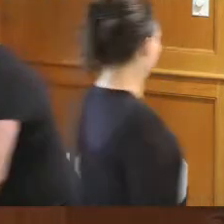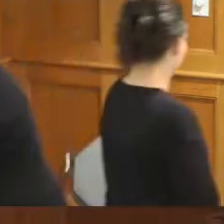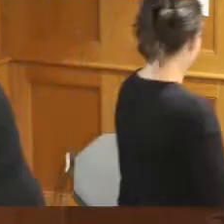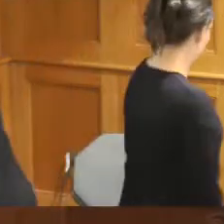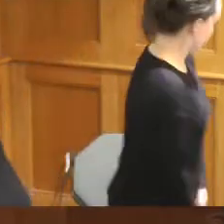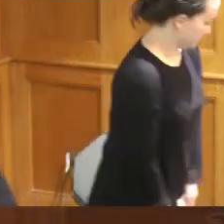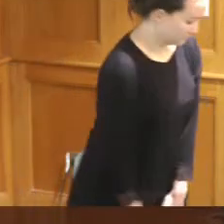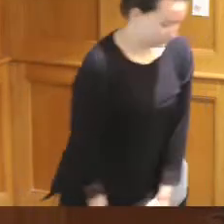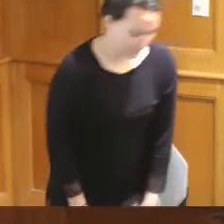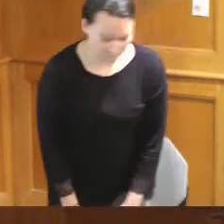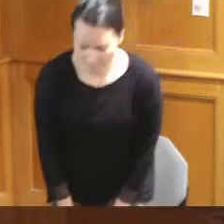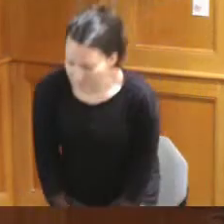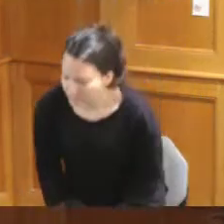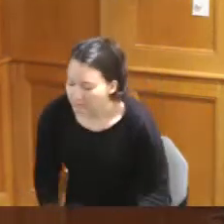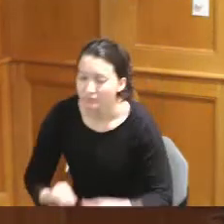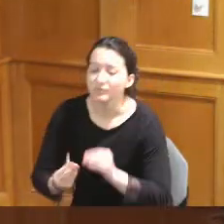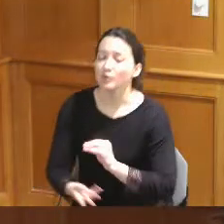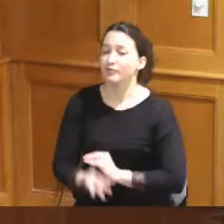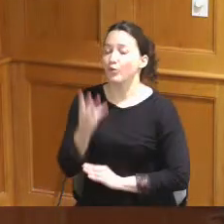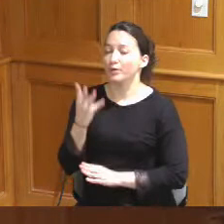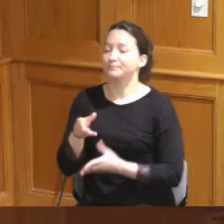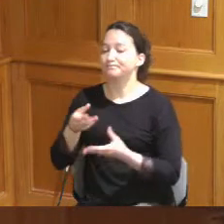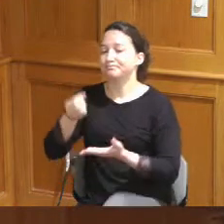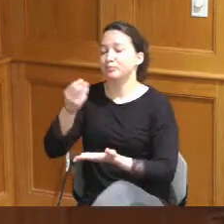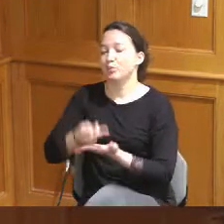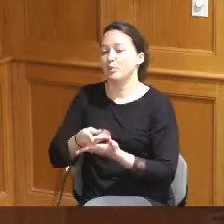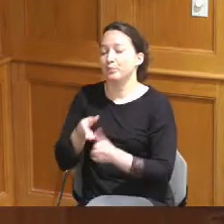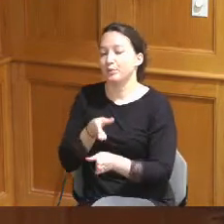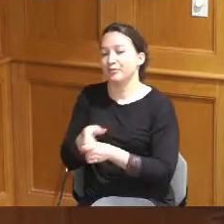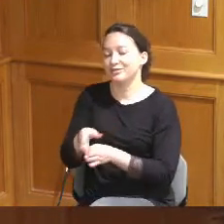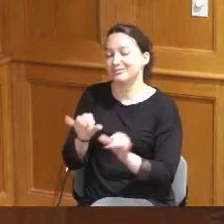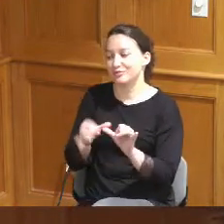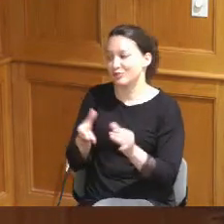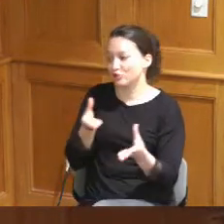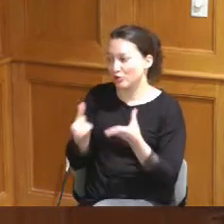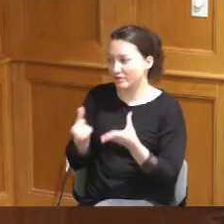agreement for professional Engineering Services with Arcadis Engineering for the Improvement of